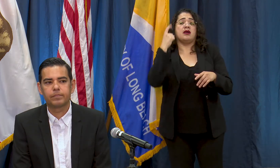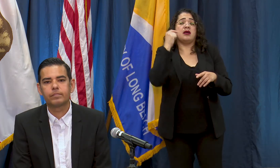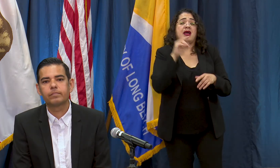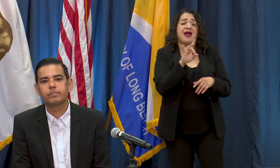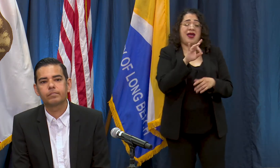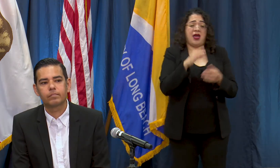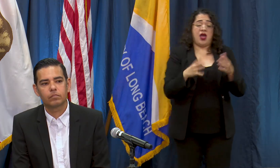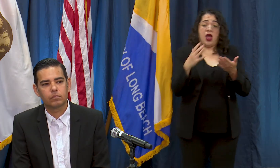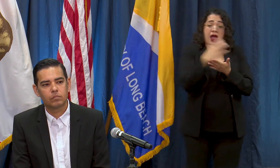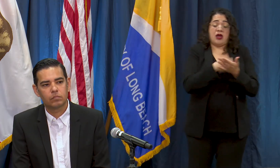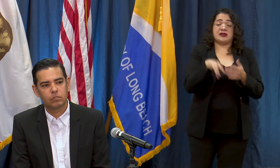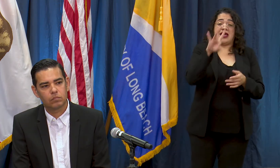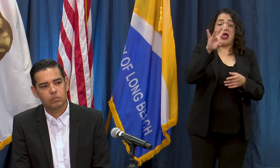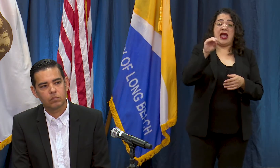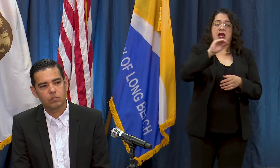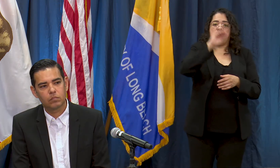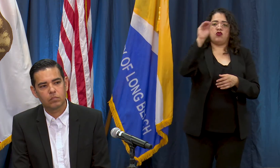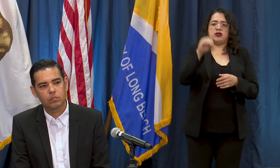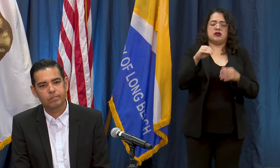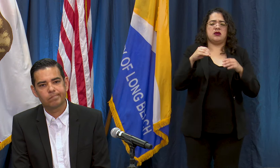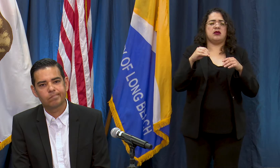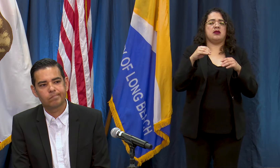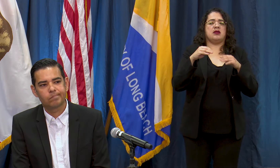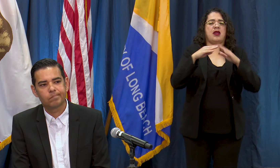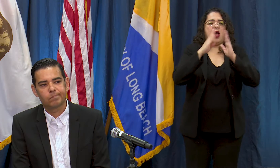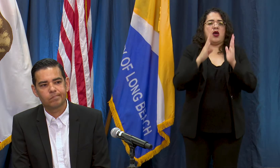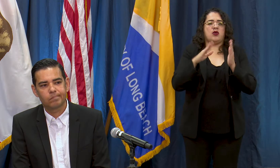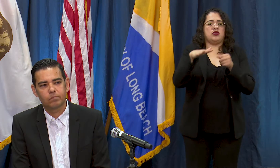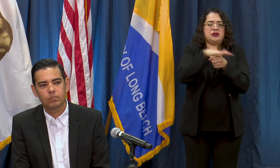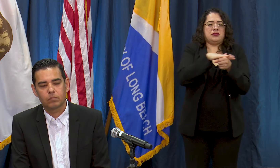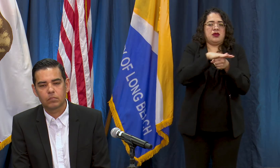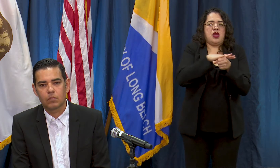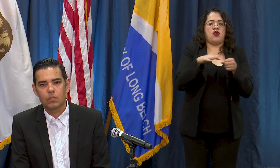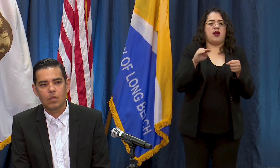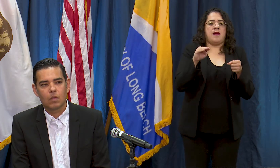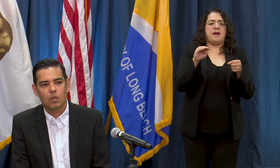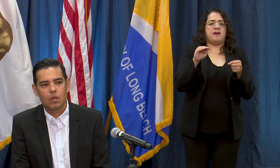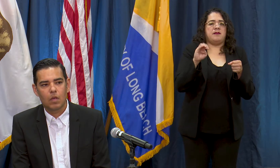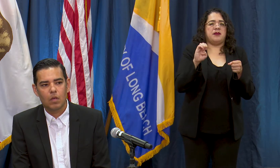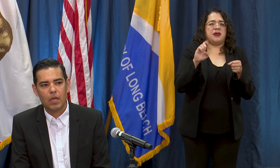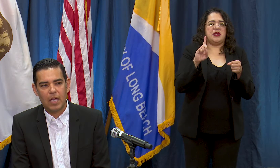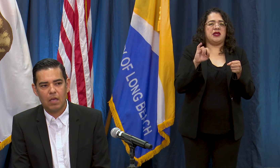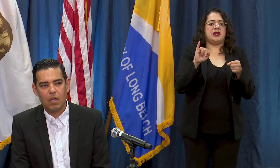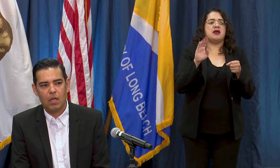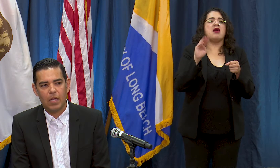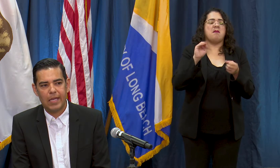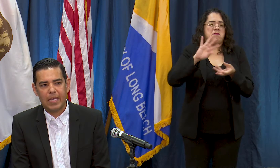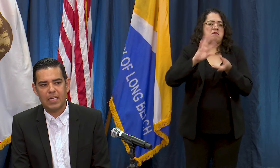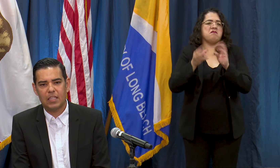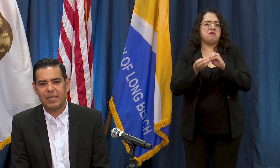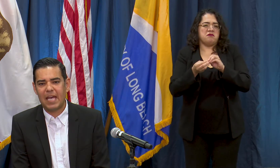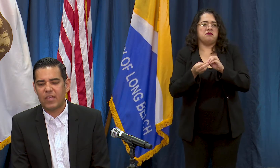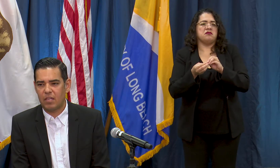median income that have experienced the impact loss due to COVID-19. Let me add